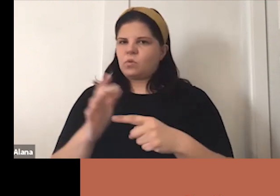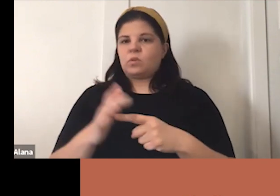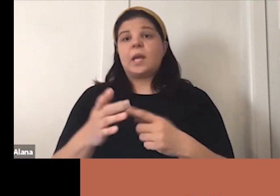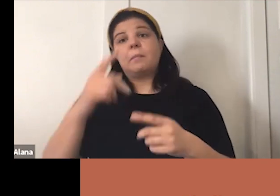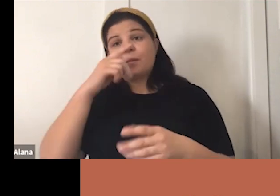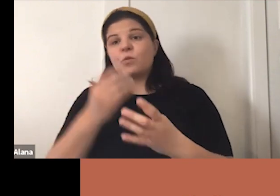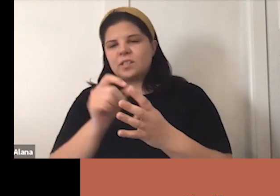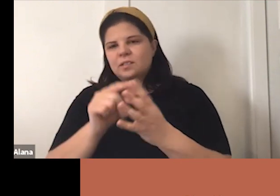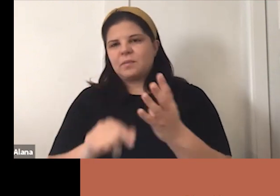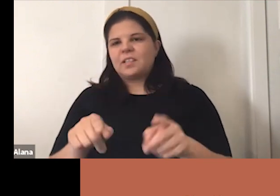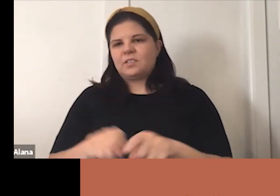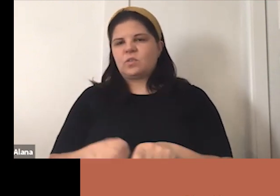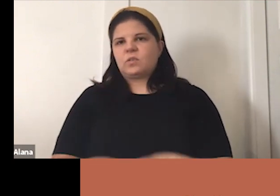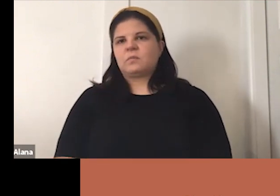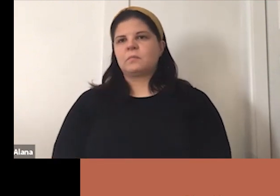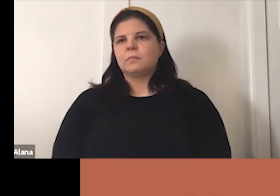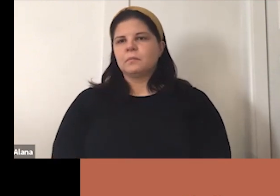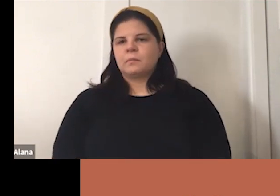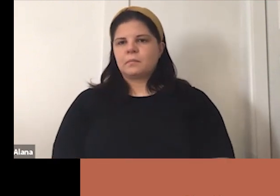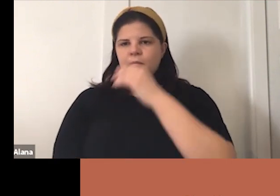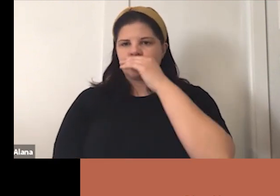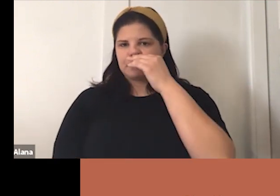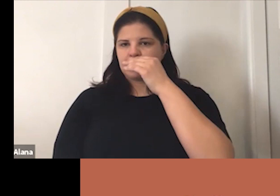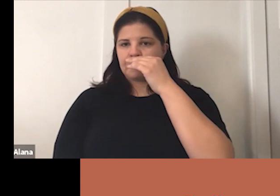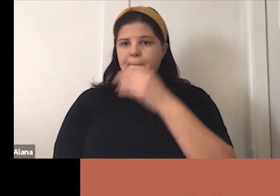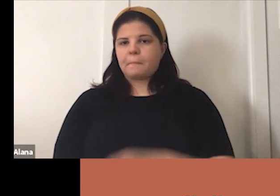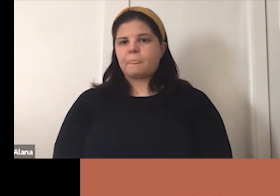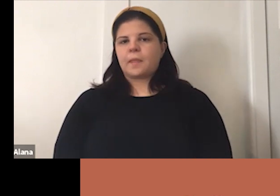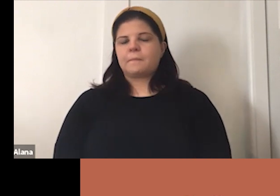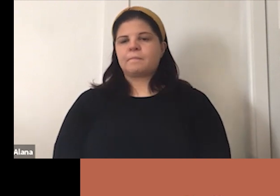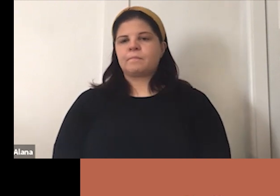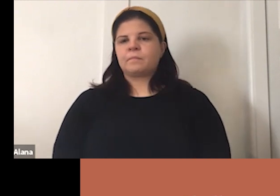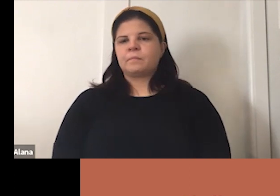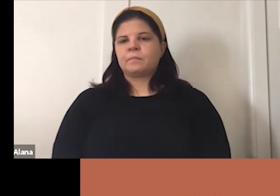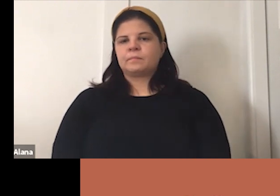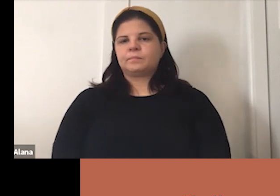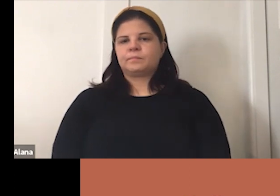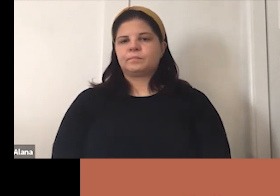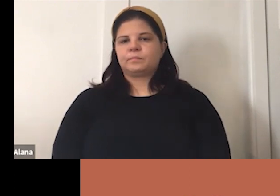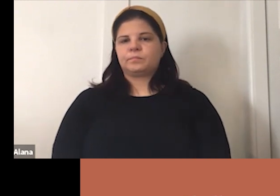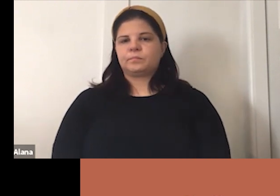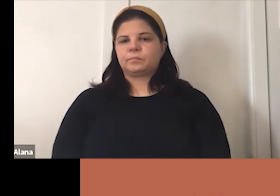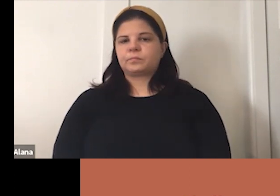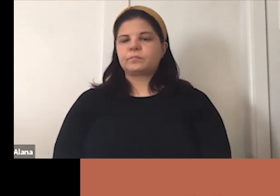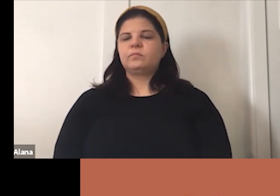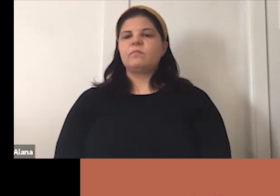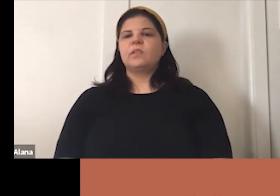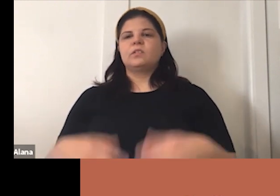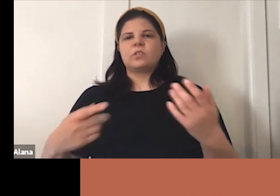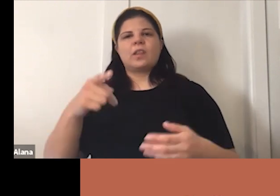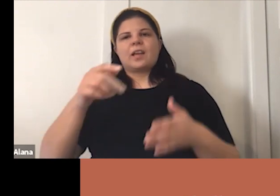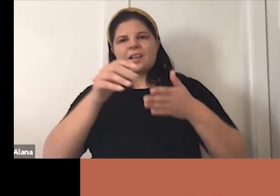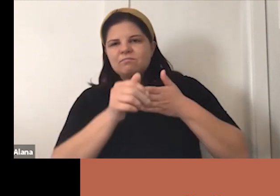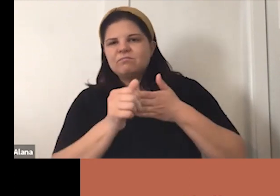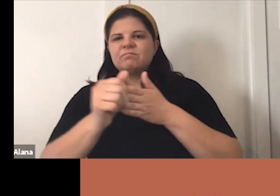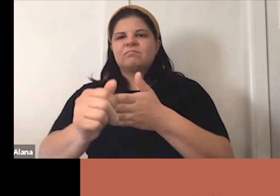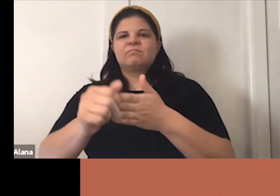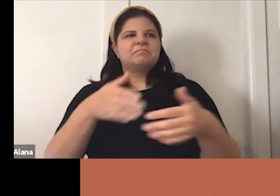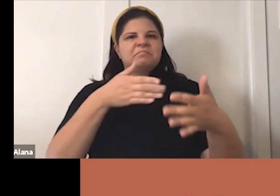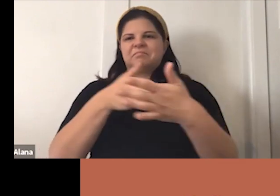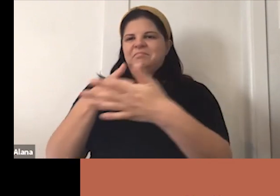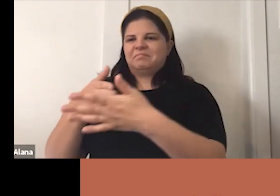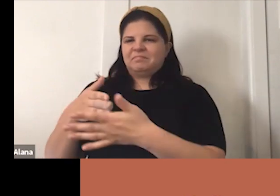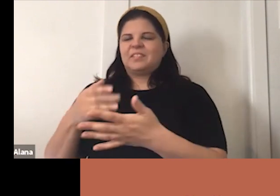So, basically, it can lead the way in challenging reductive binaries around disability and discursive